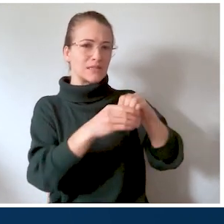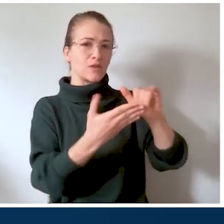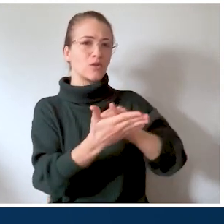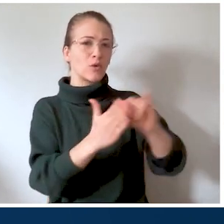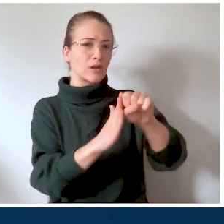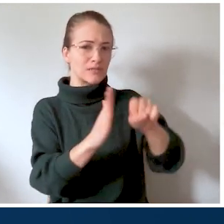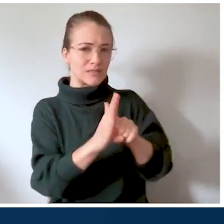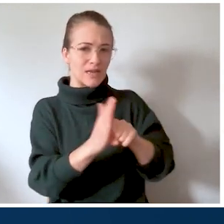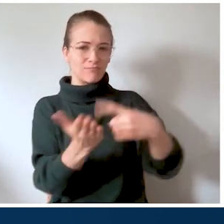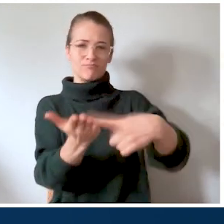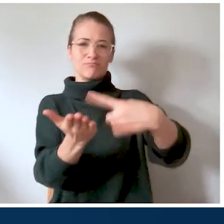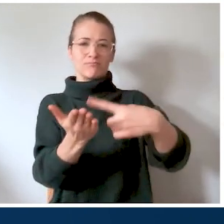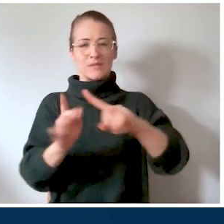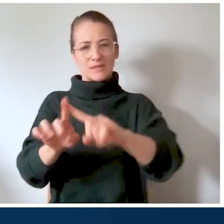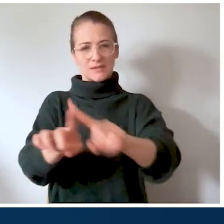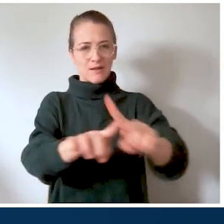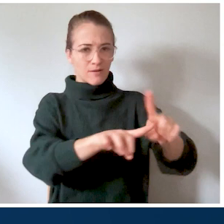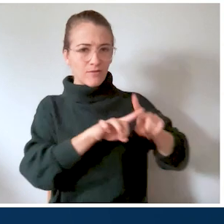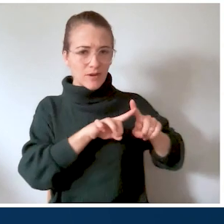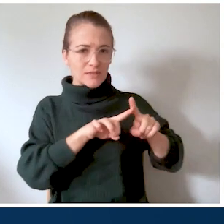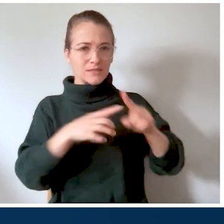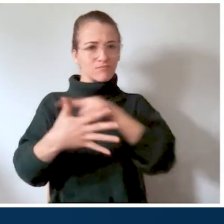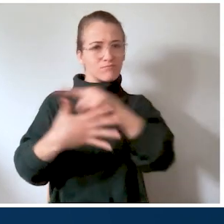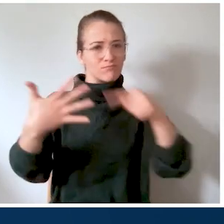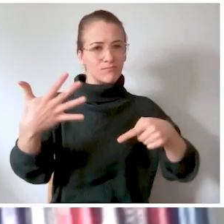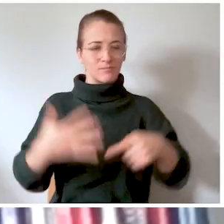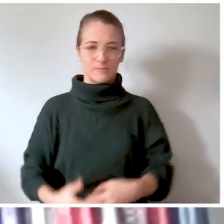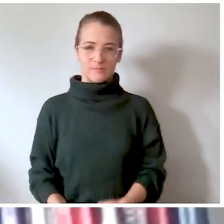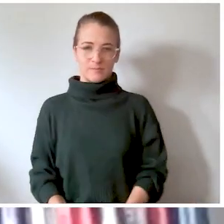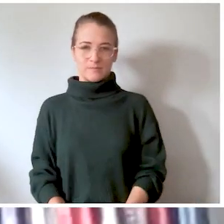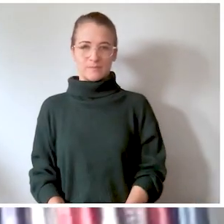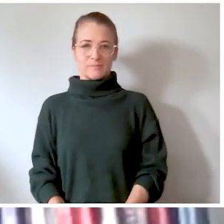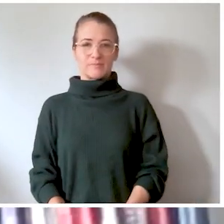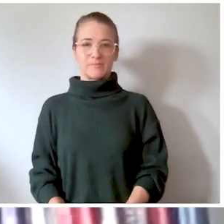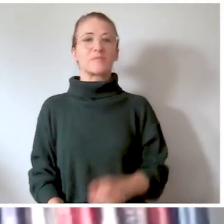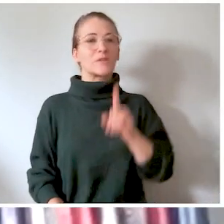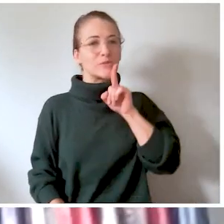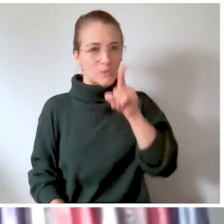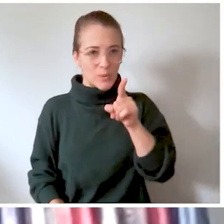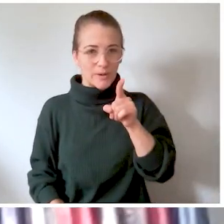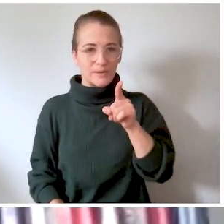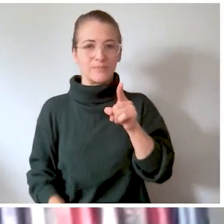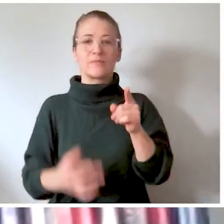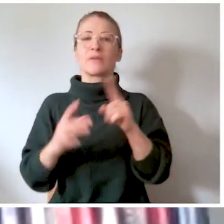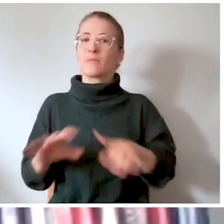so talk to us a little bit about the differences in all of those. Absolutely. So, the main thing to keep in mind